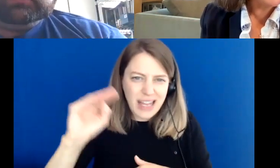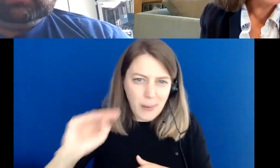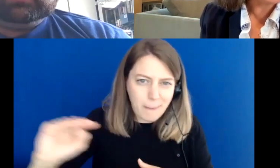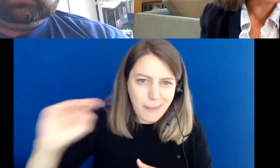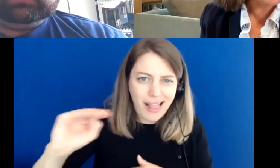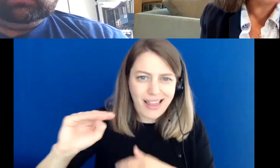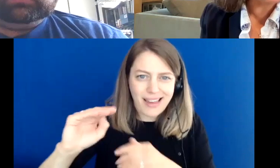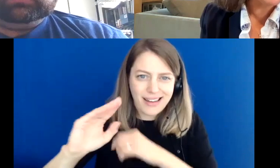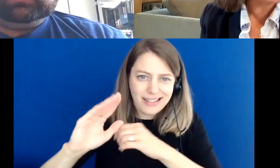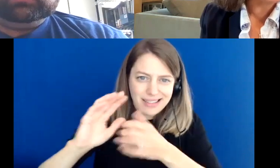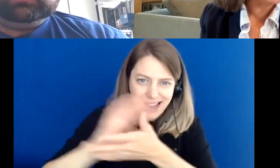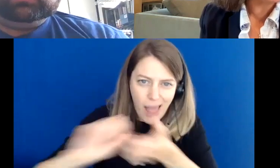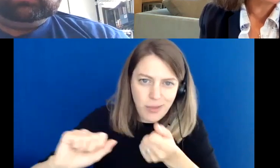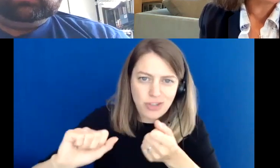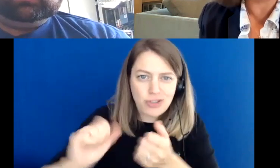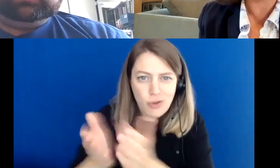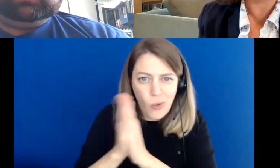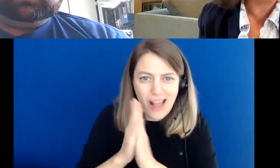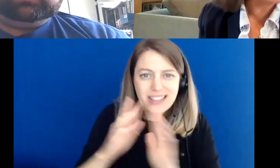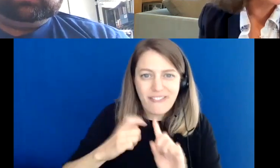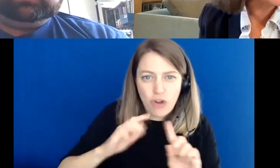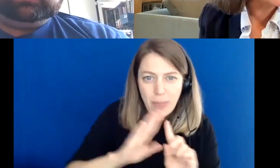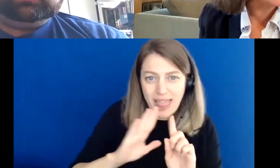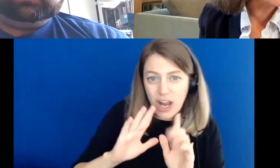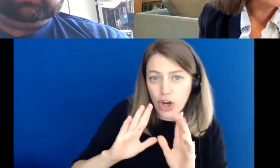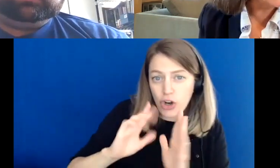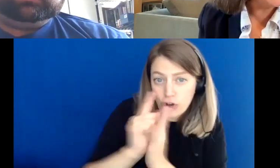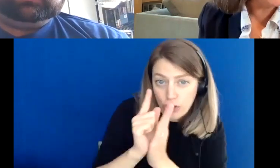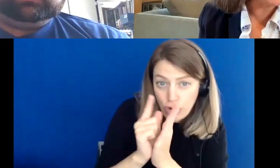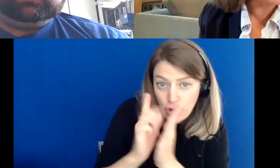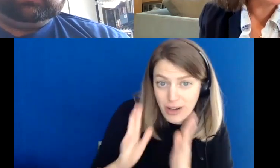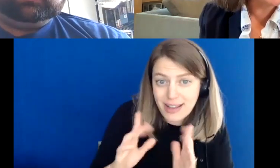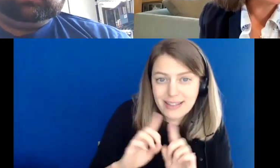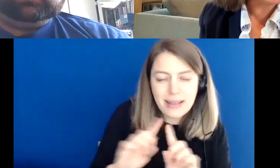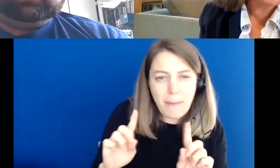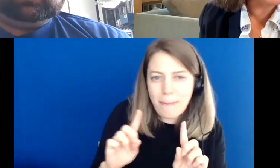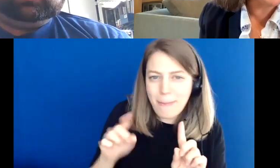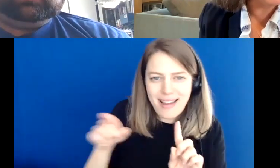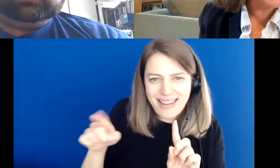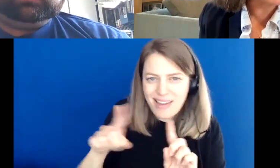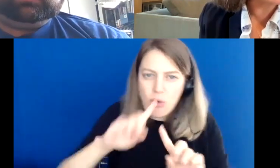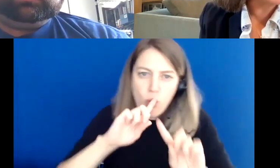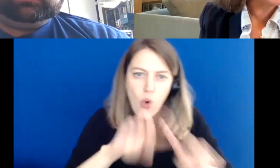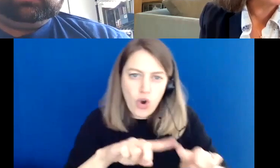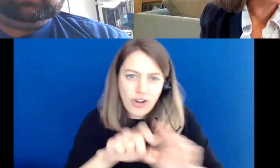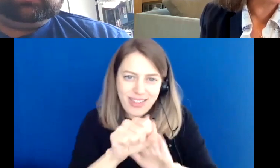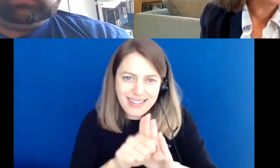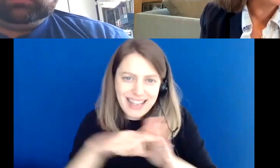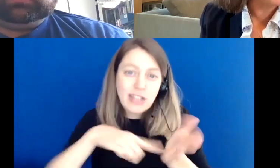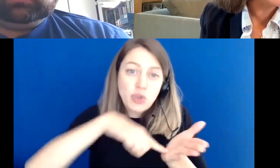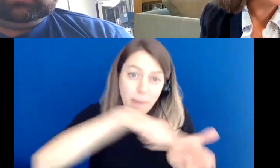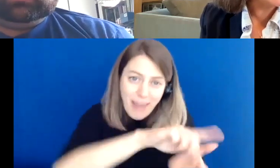but did not blunt the ramifications of his decision. He ordered the state to pay BRI's and the parents' attorney fees.